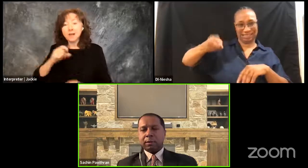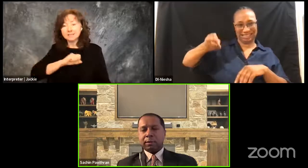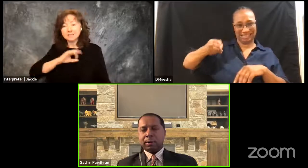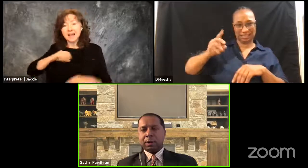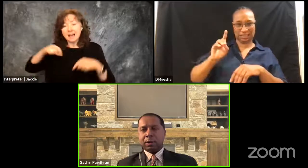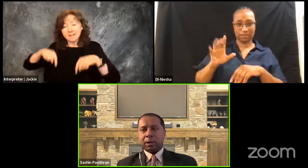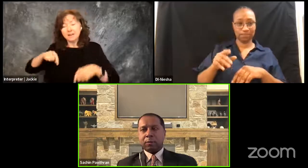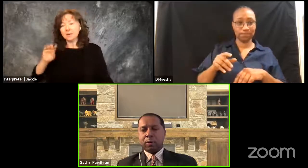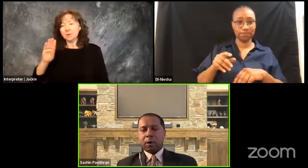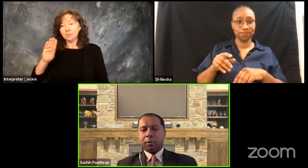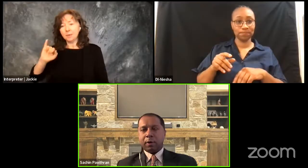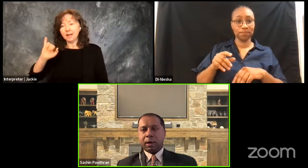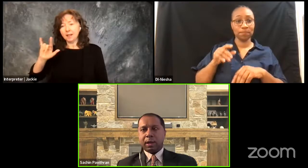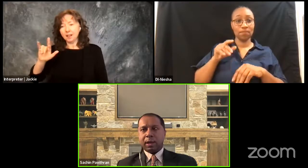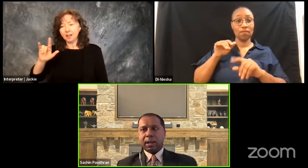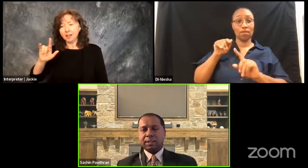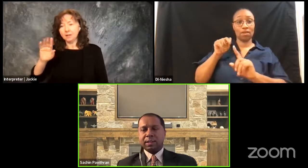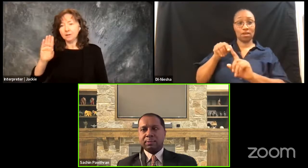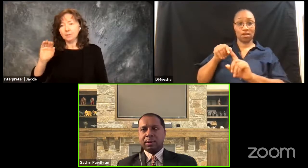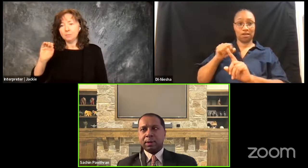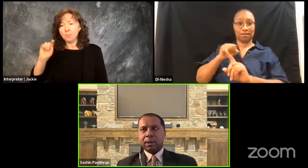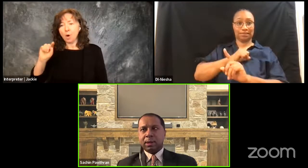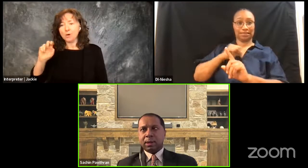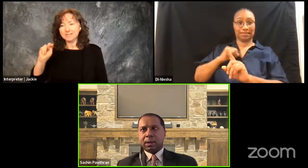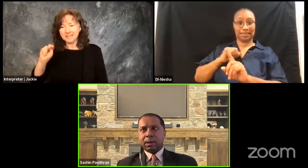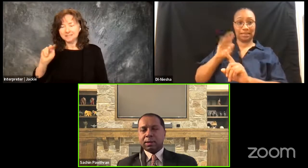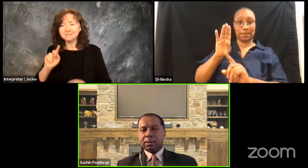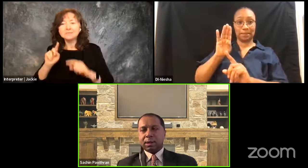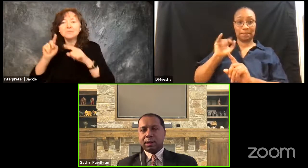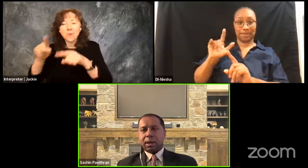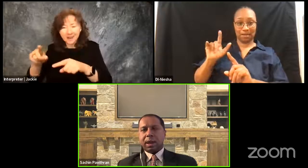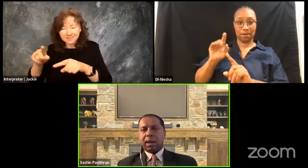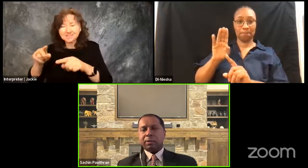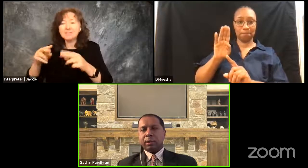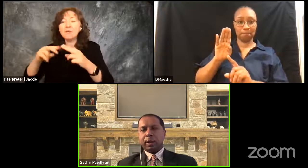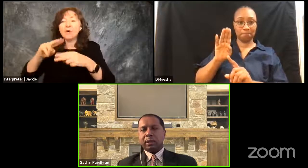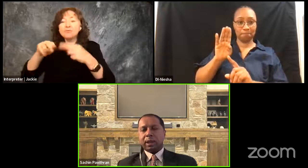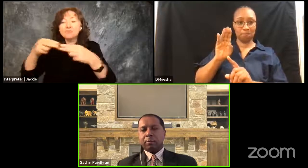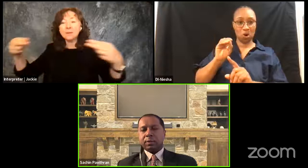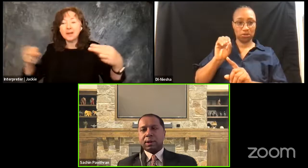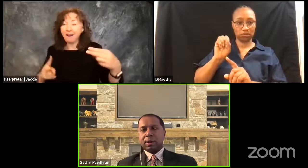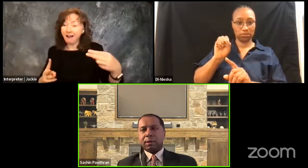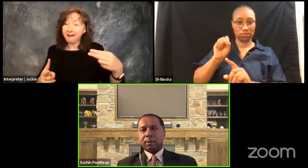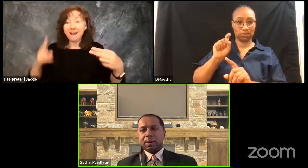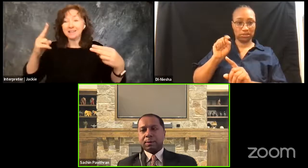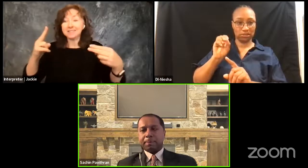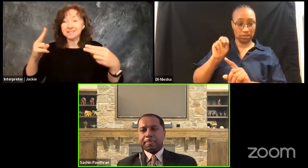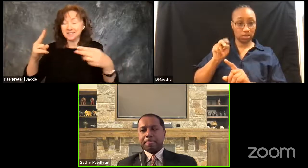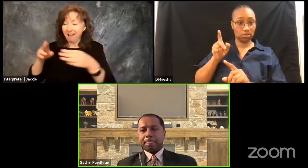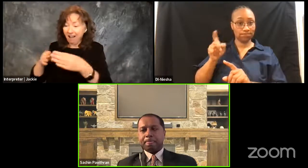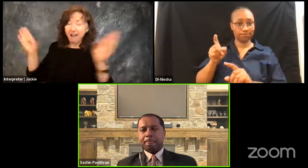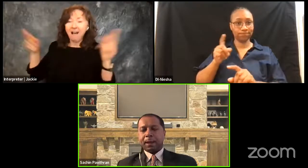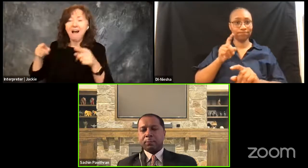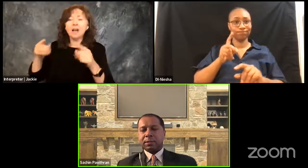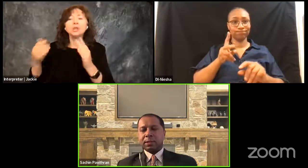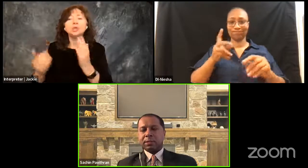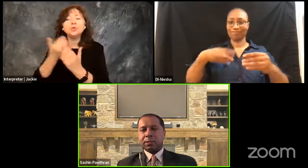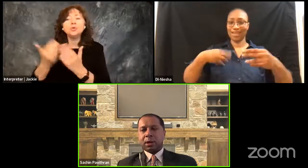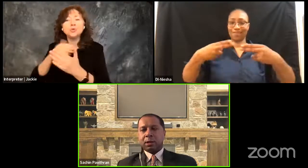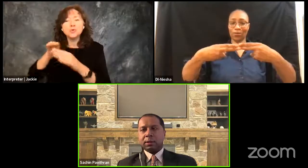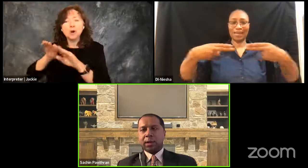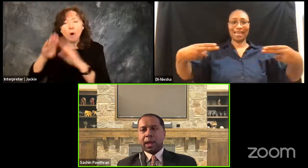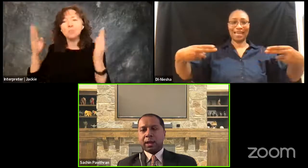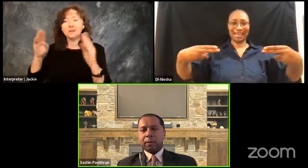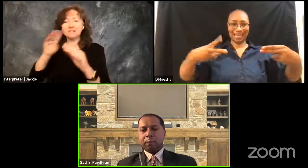in the ribbon cutting of an accessible entry way that was -- that it was installed and